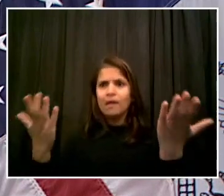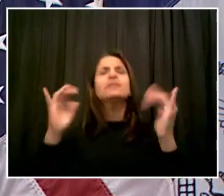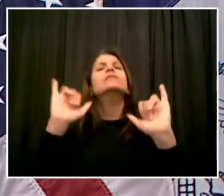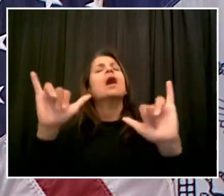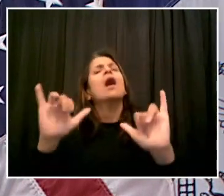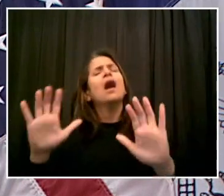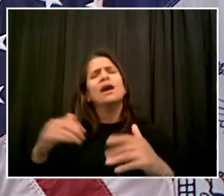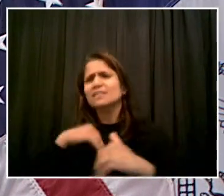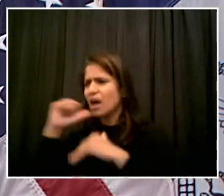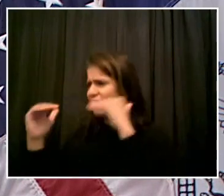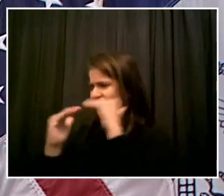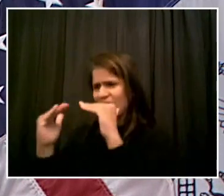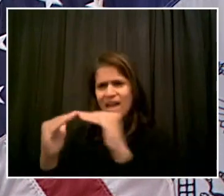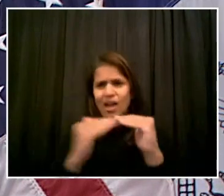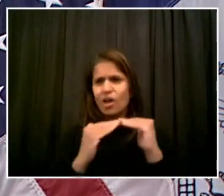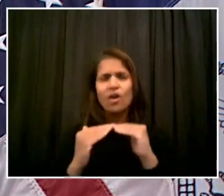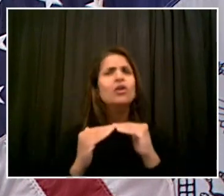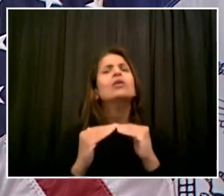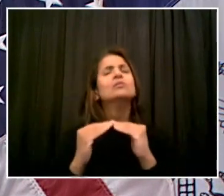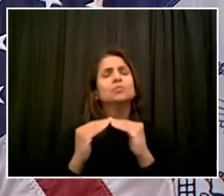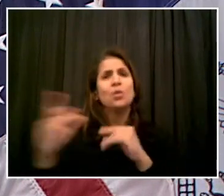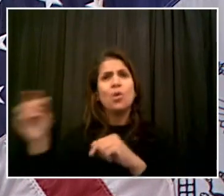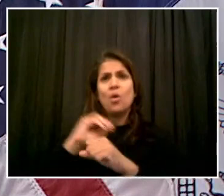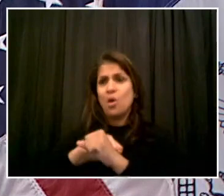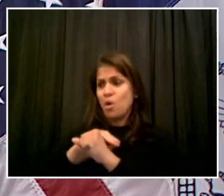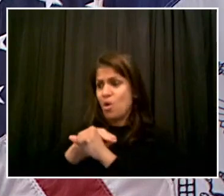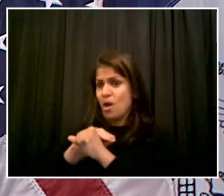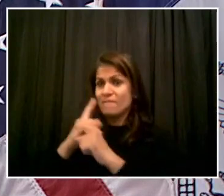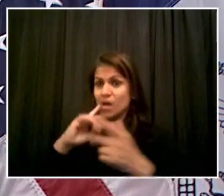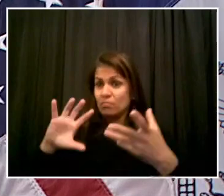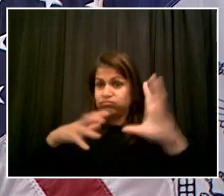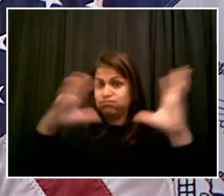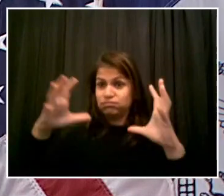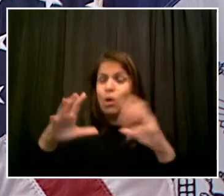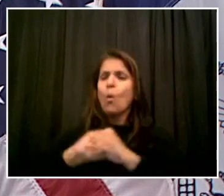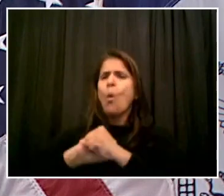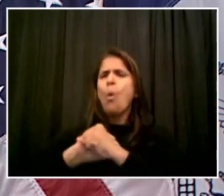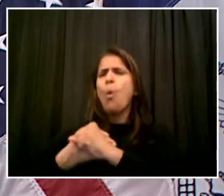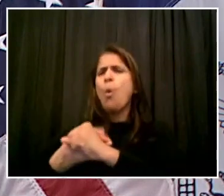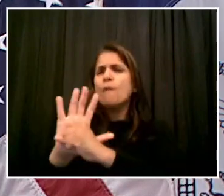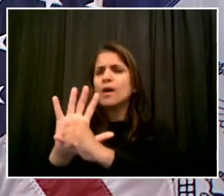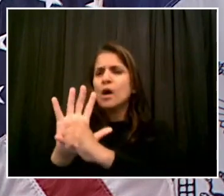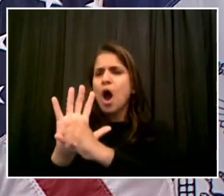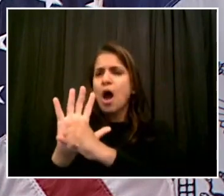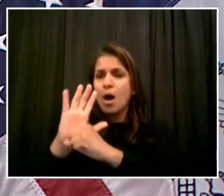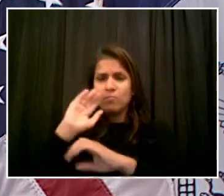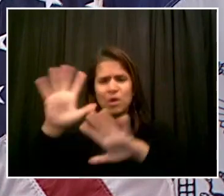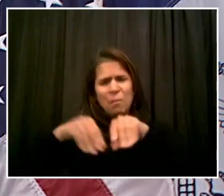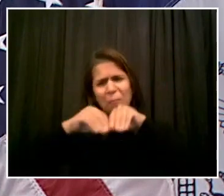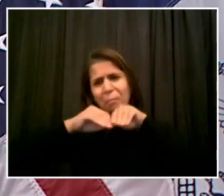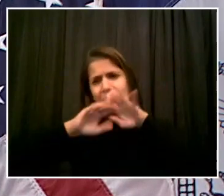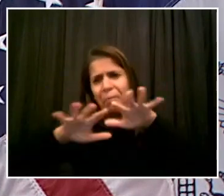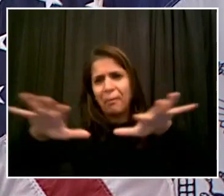EXACERBATED BY THE UNFAIRNESS AND THE INEQUITIES THAT WE SAW THROUGHOUT THE I. NR